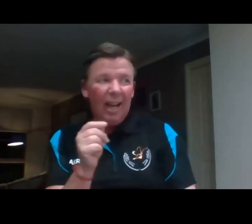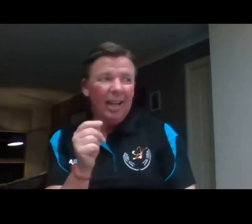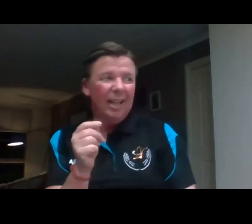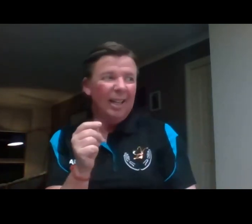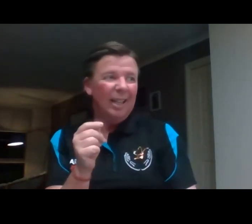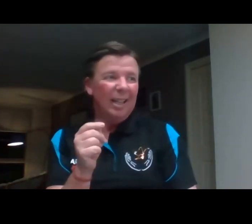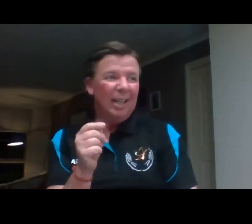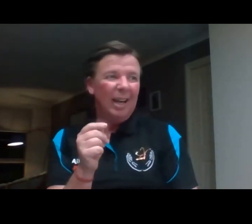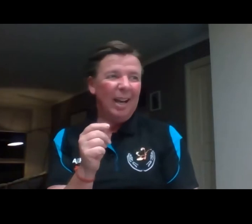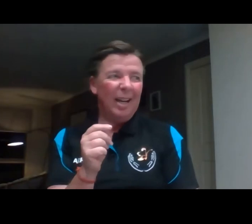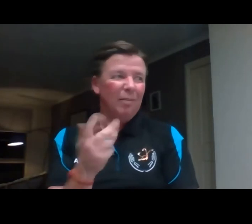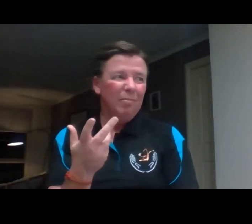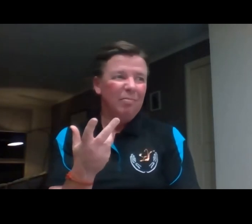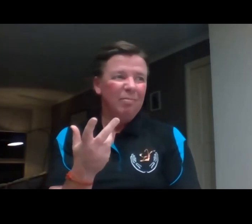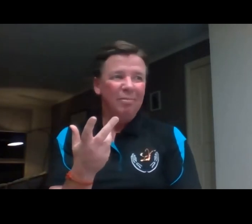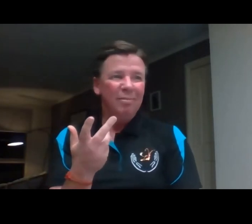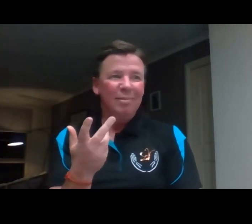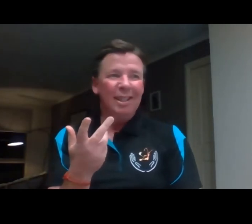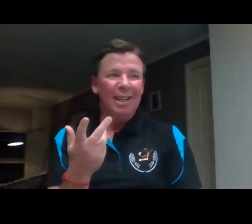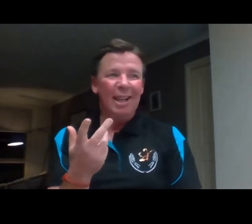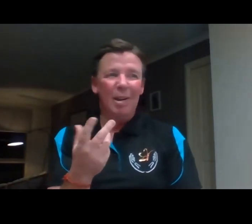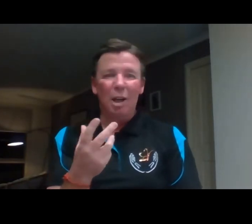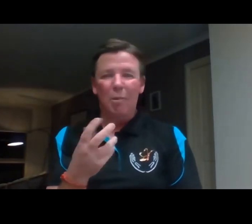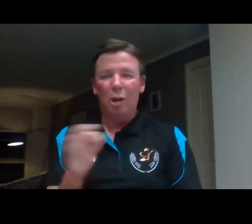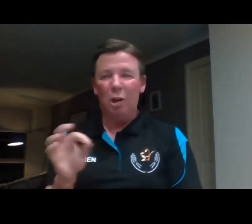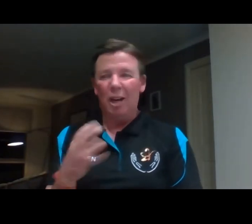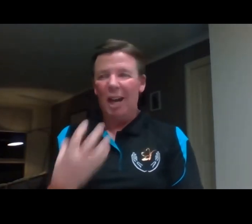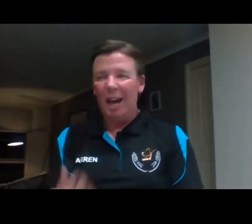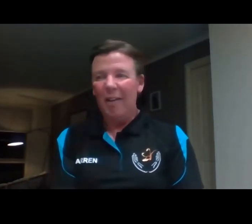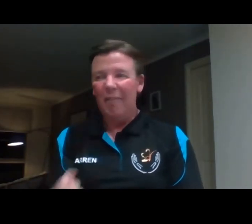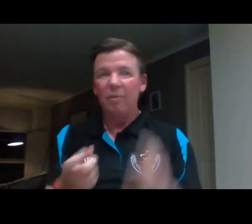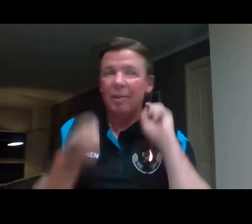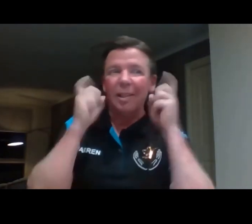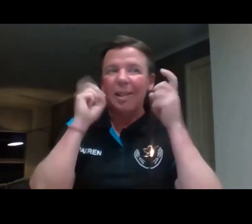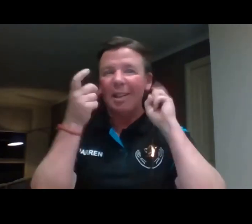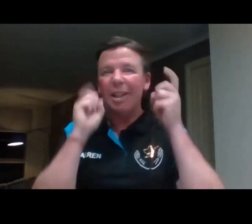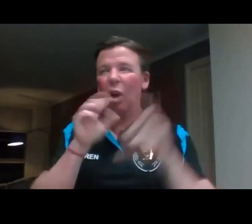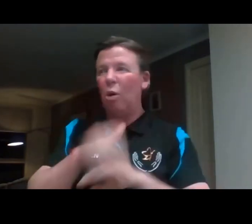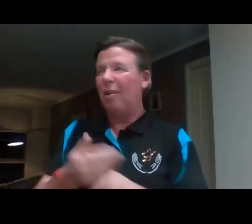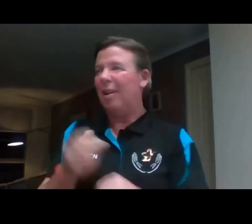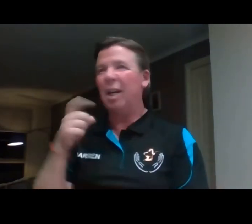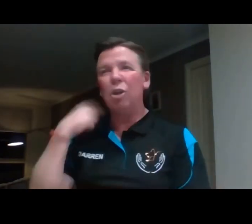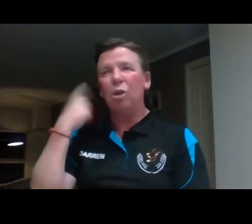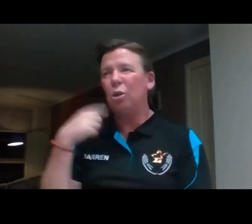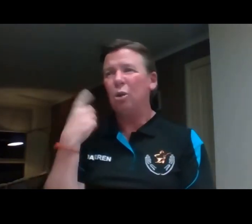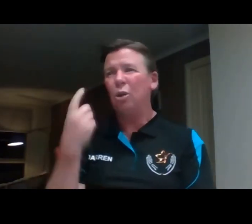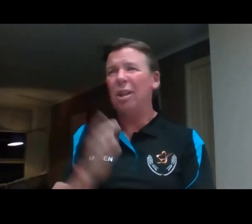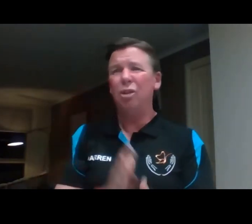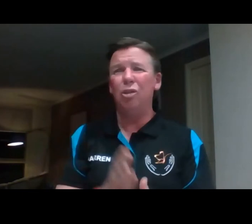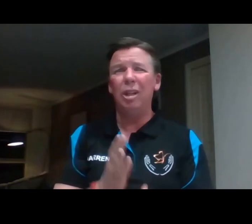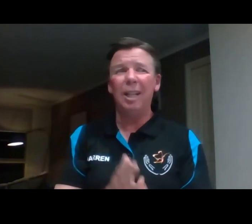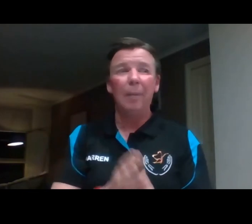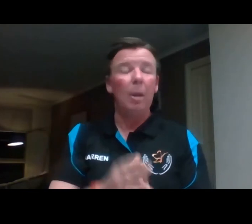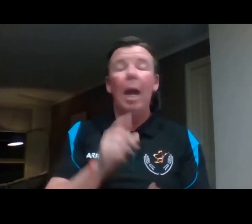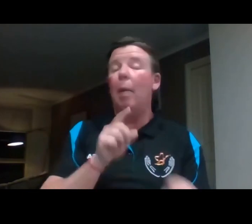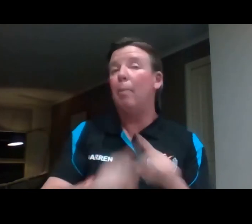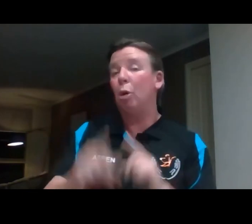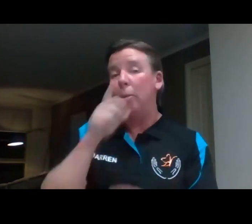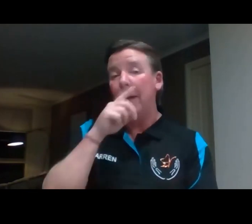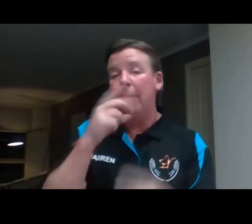It means I can, like - with no hearing aids - I don't have open ears to noise, but with